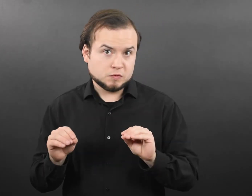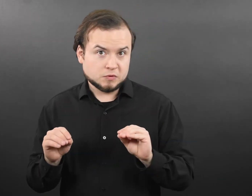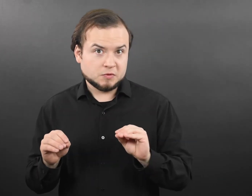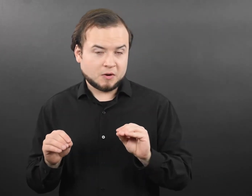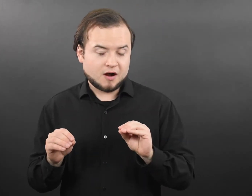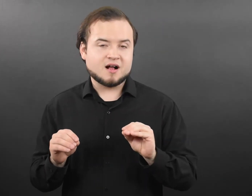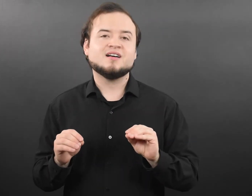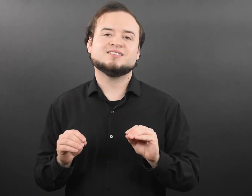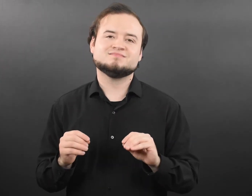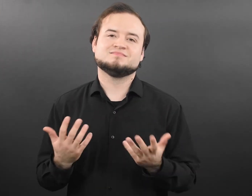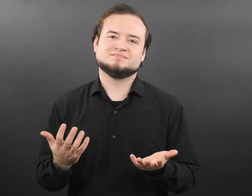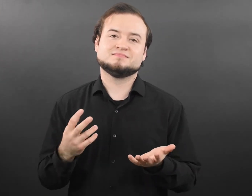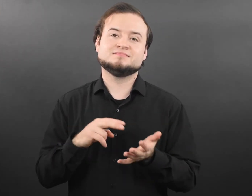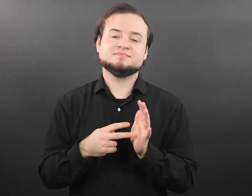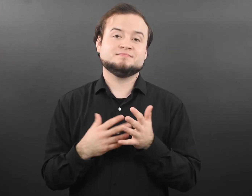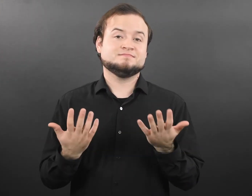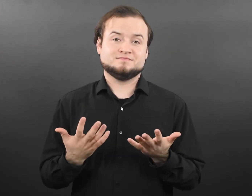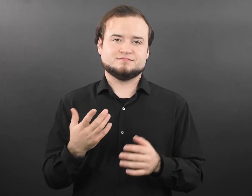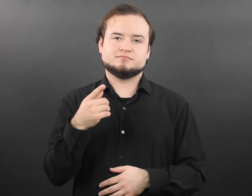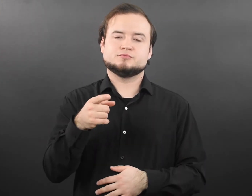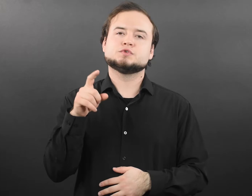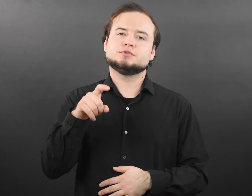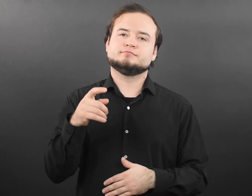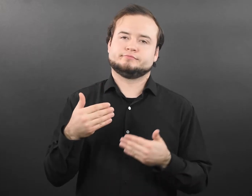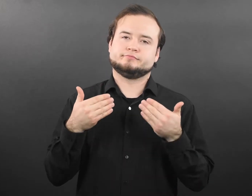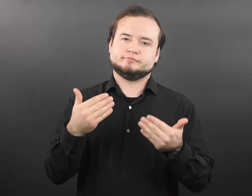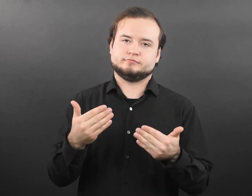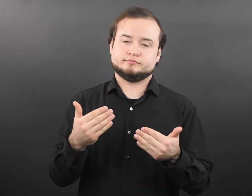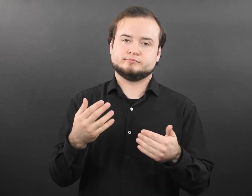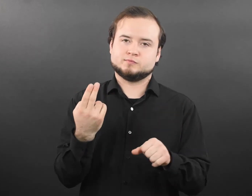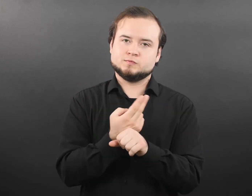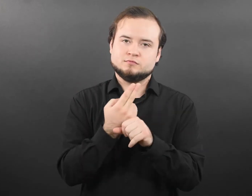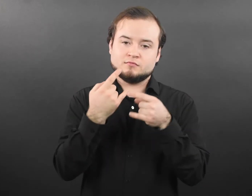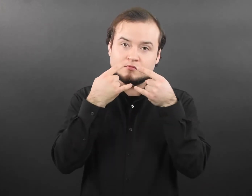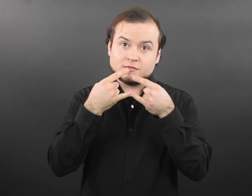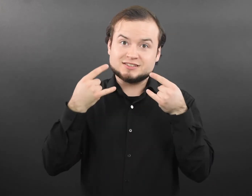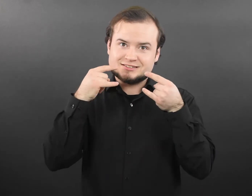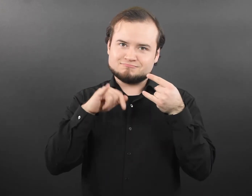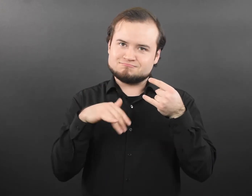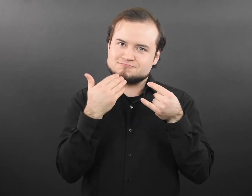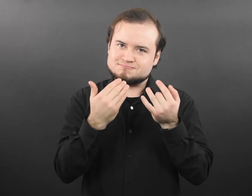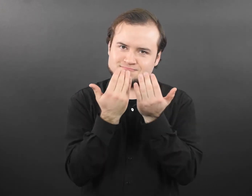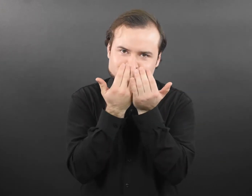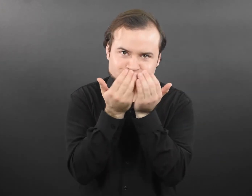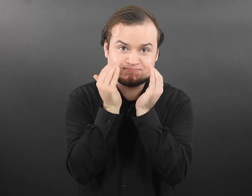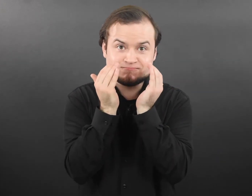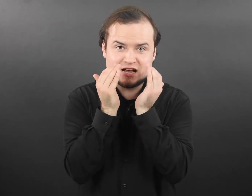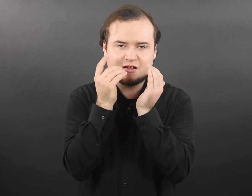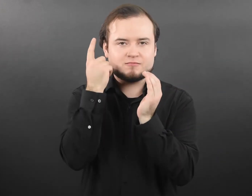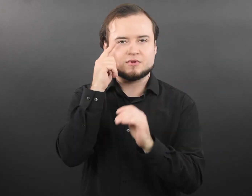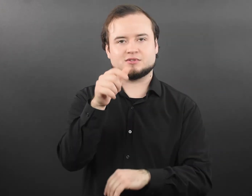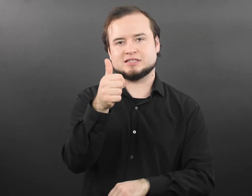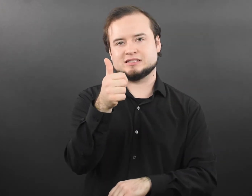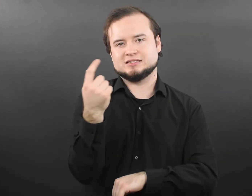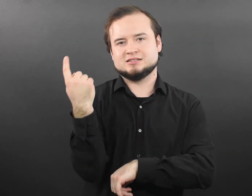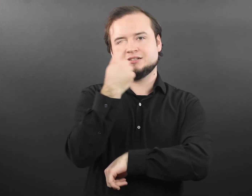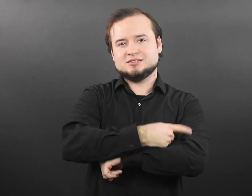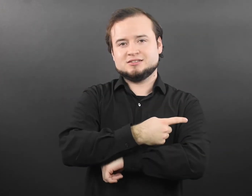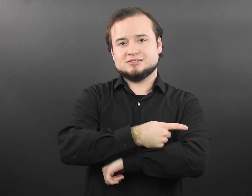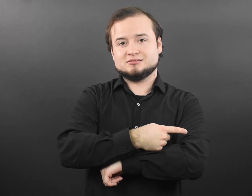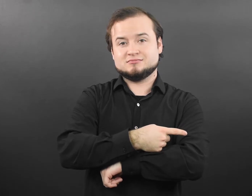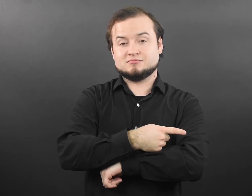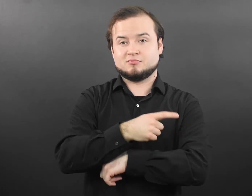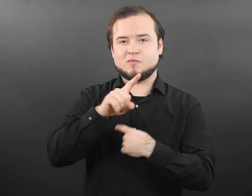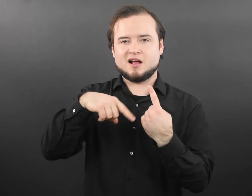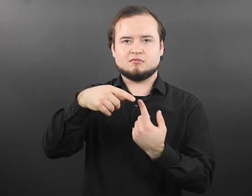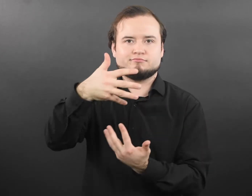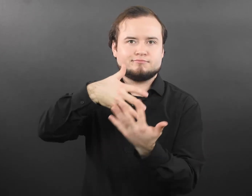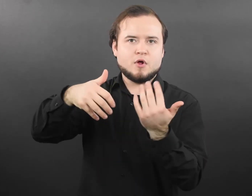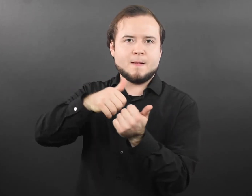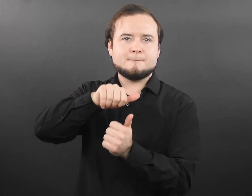Wear a well-fitting mask for 10 days when around others, even at home.